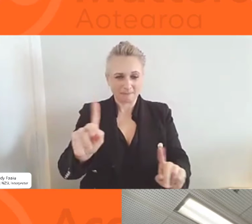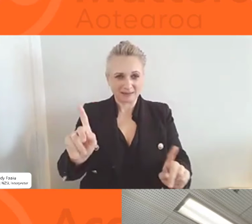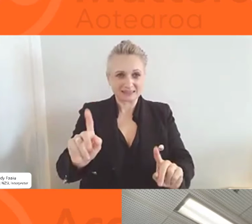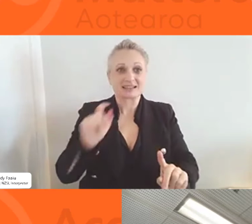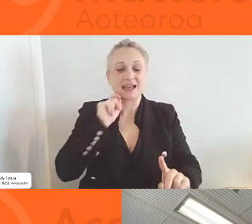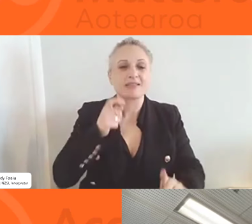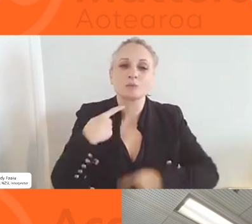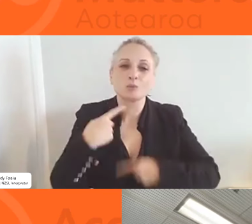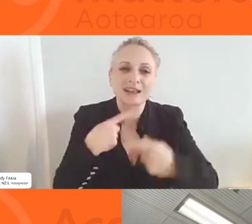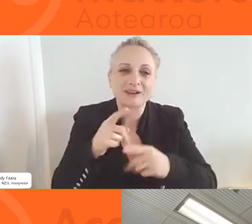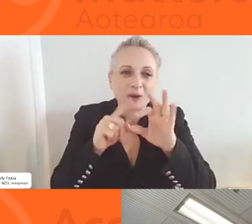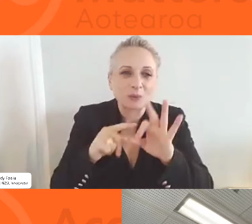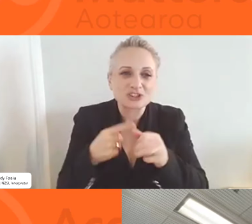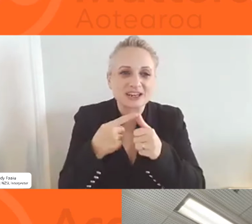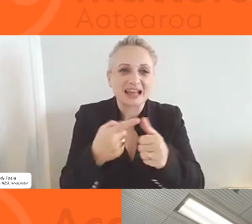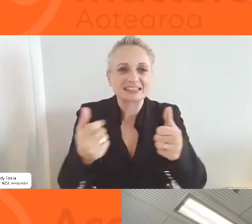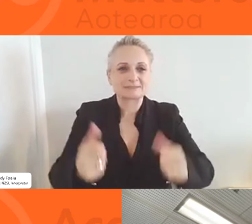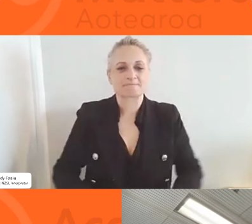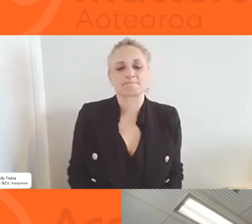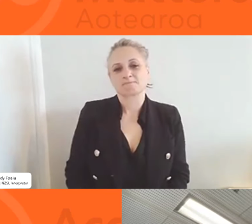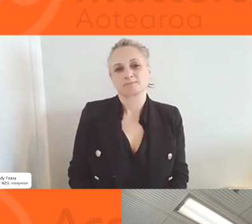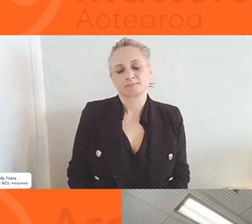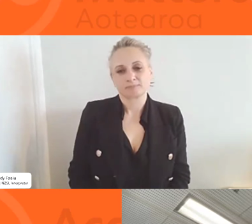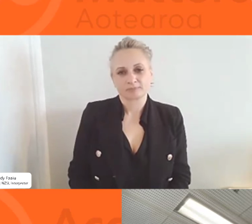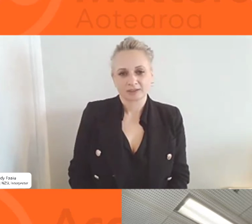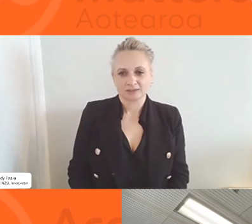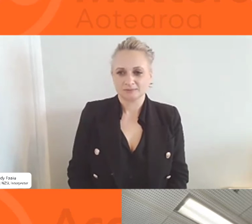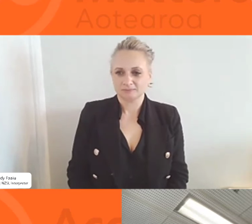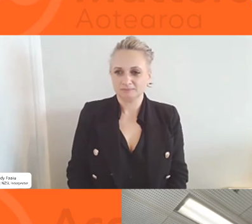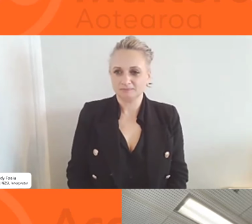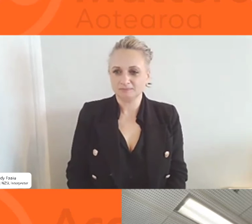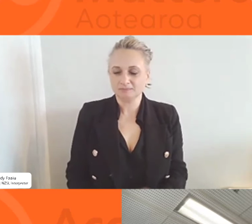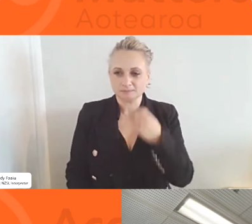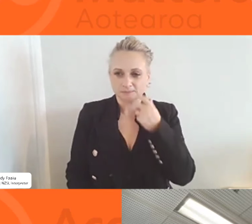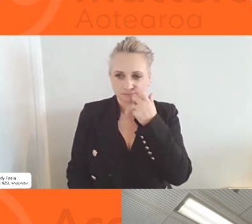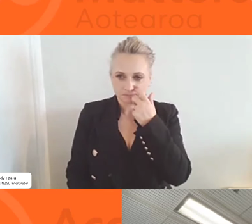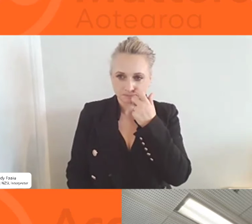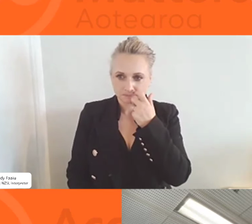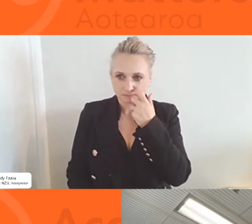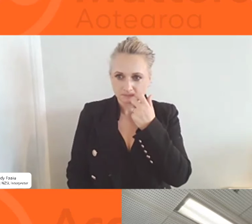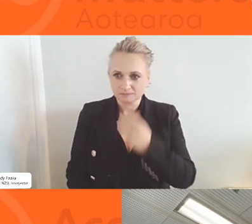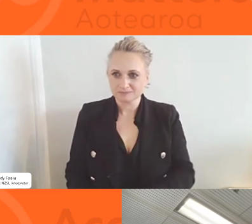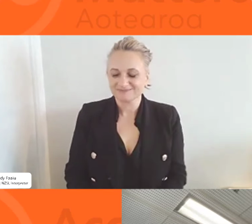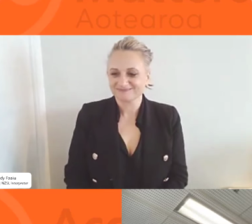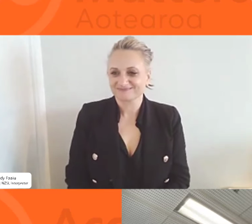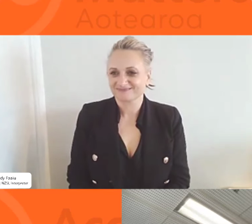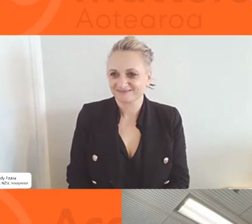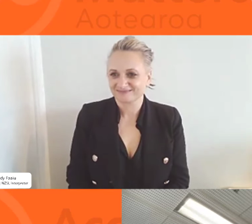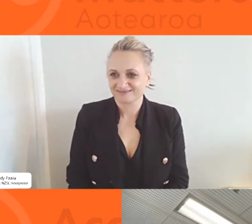any of these guys have, any of the consumers here have. So Dr